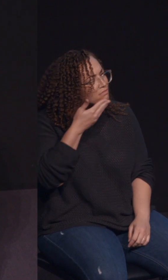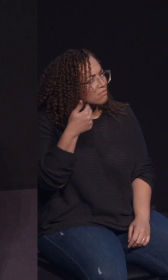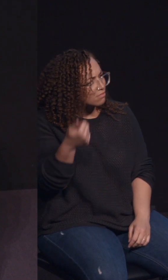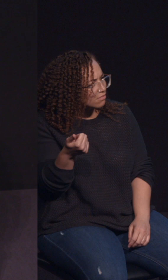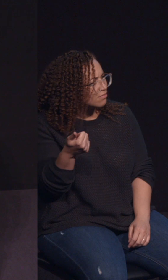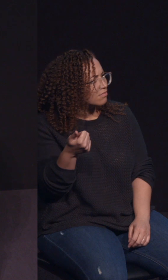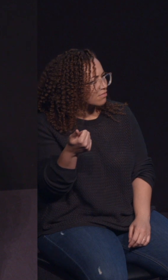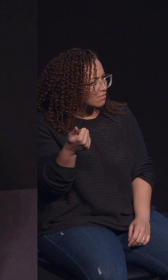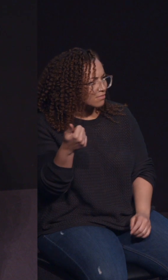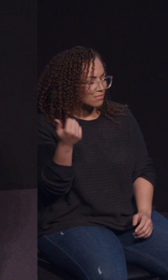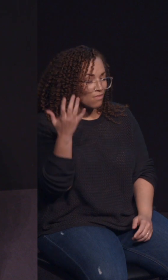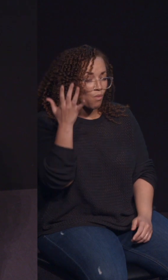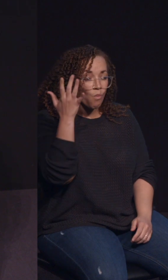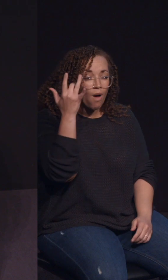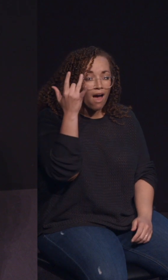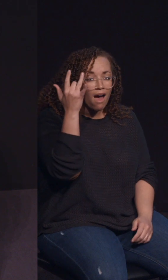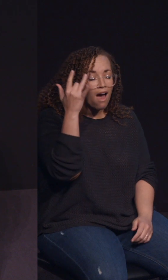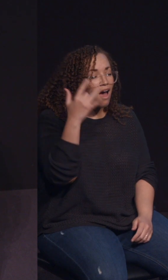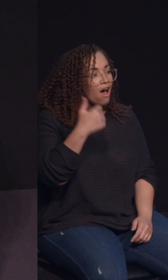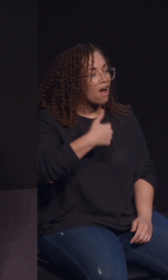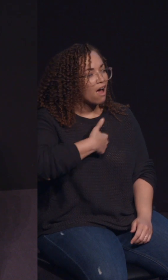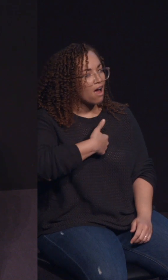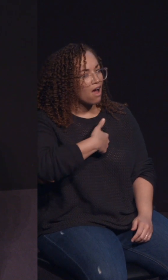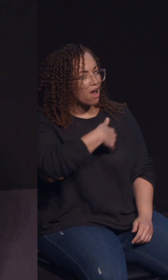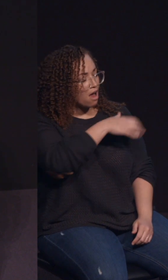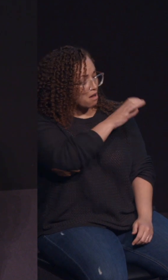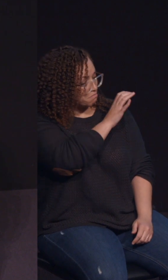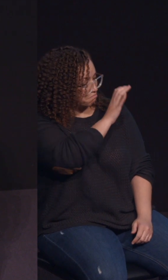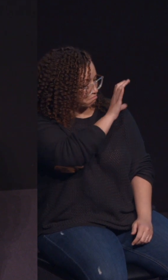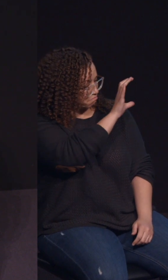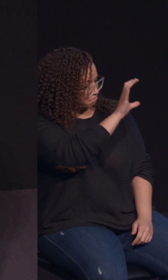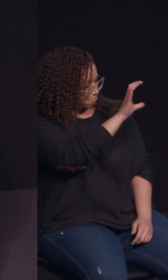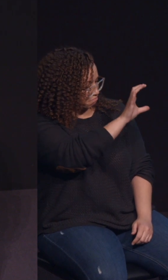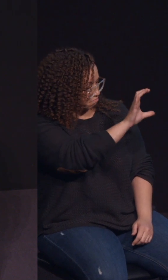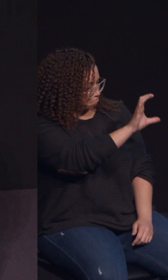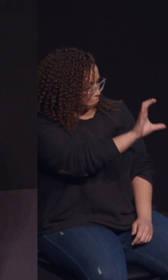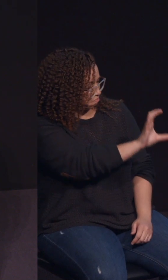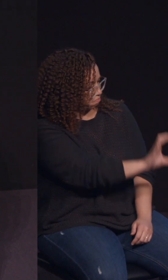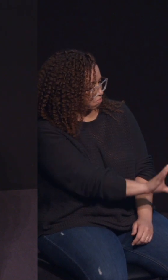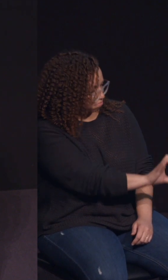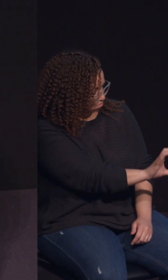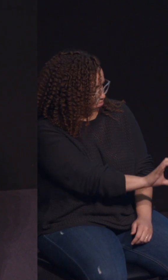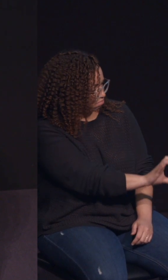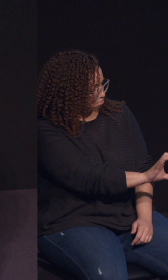Since I laid my burdens down